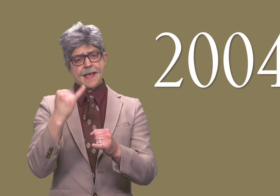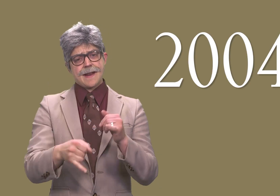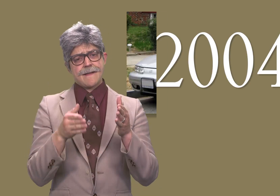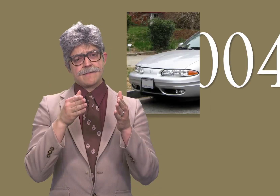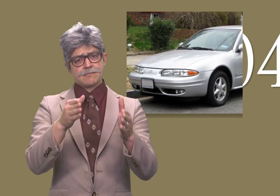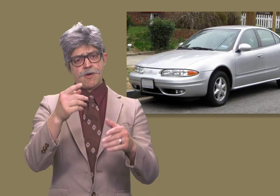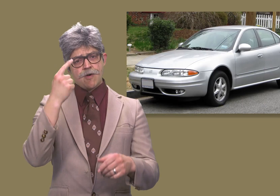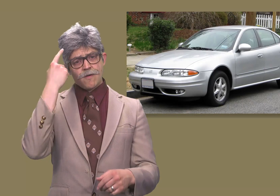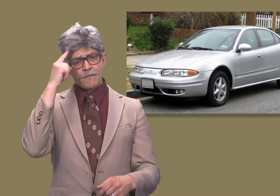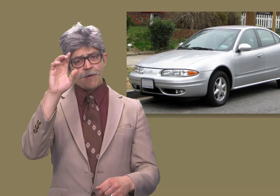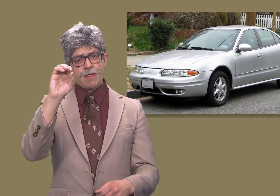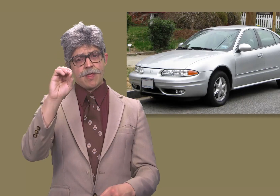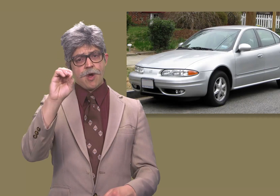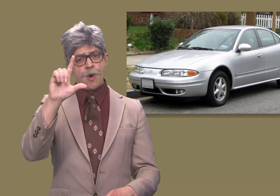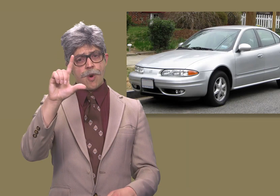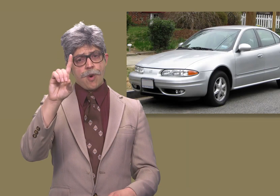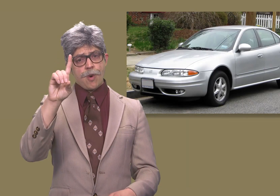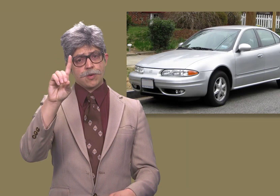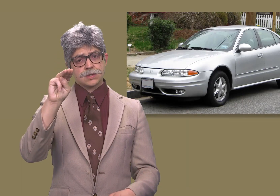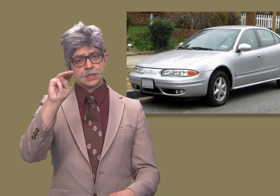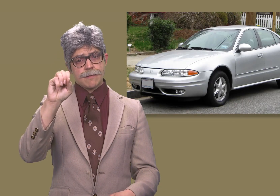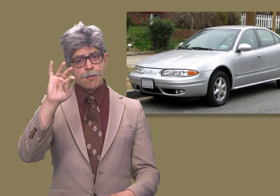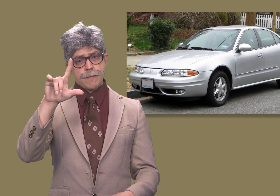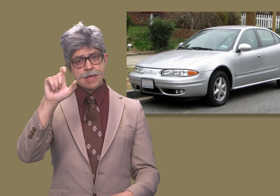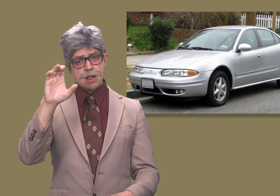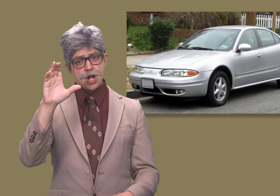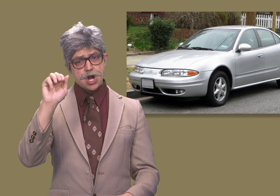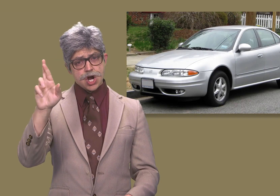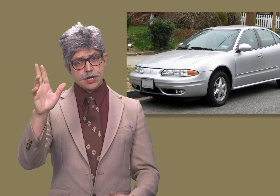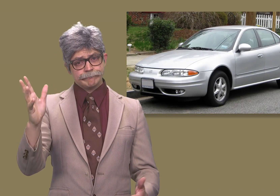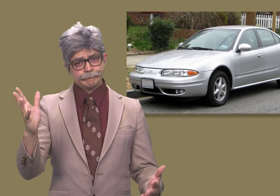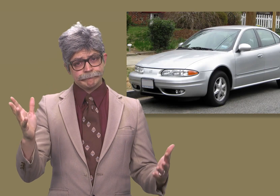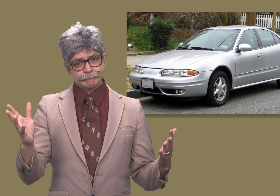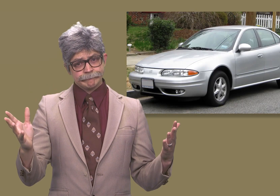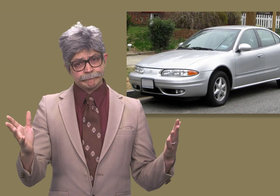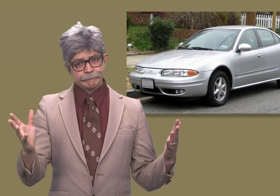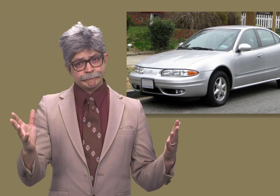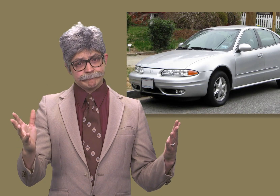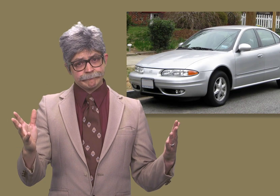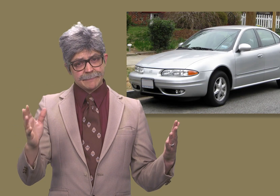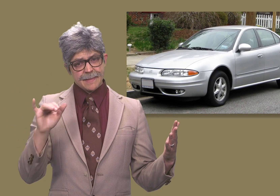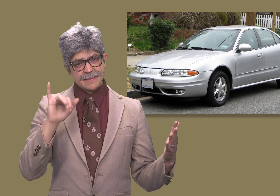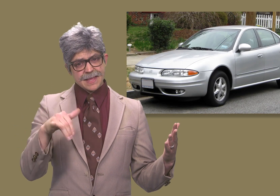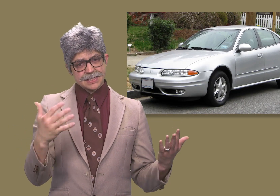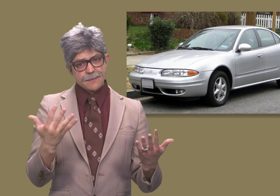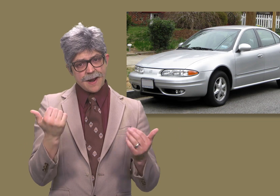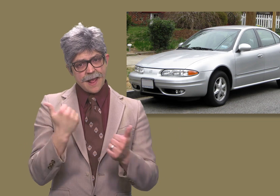2004 was the end of the road for the Oldsmobile car. [awww...]